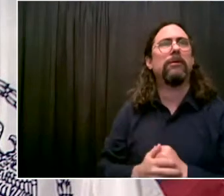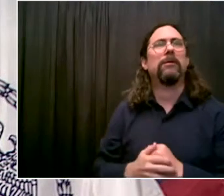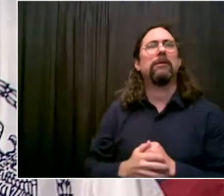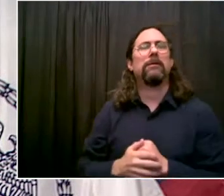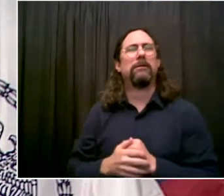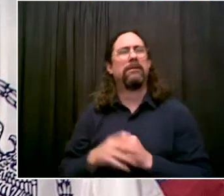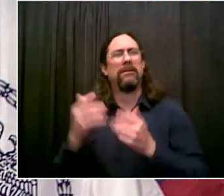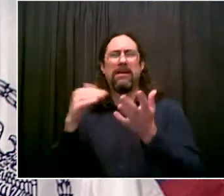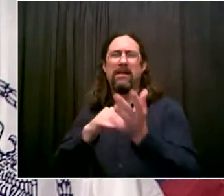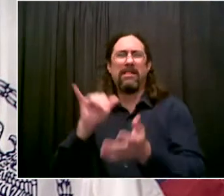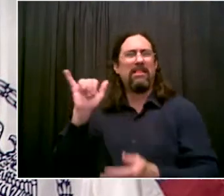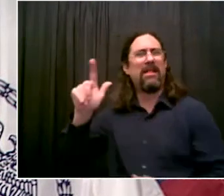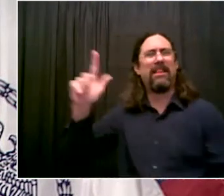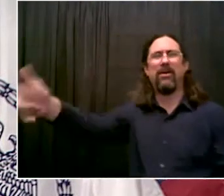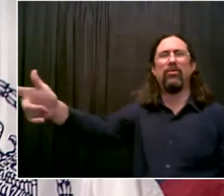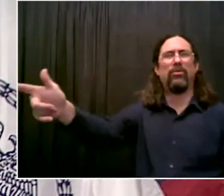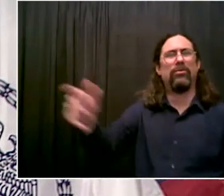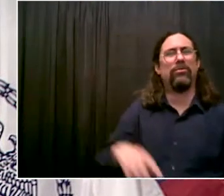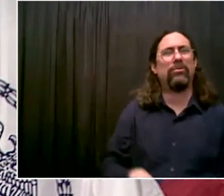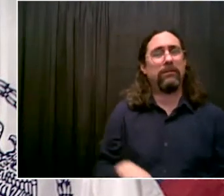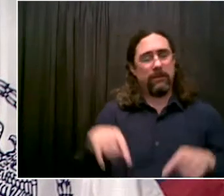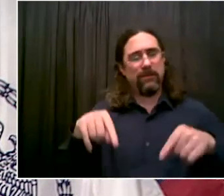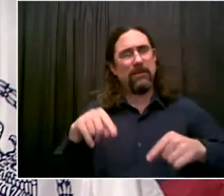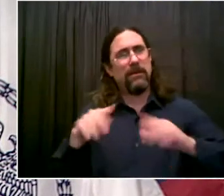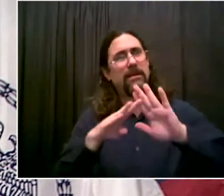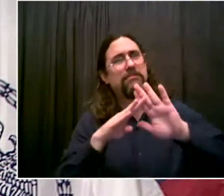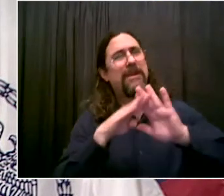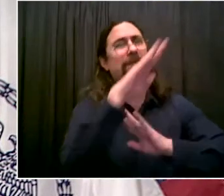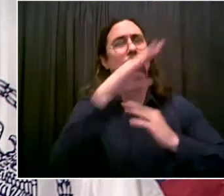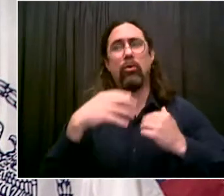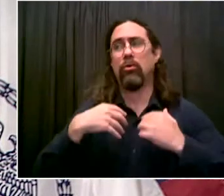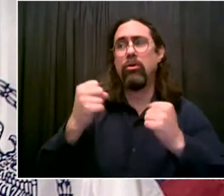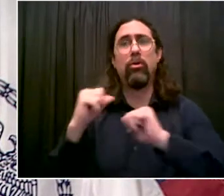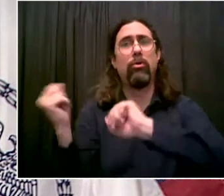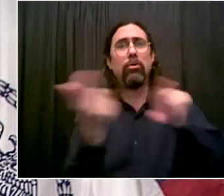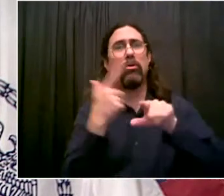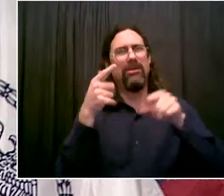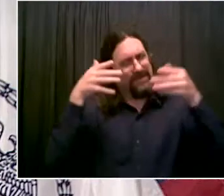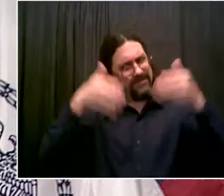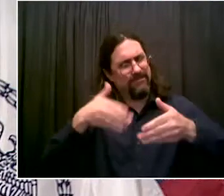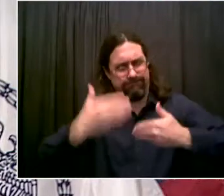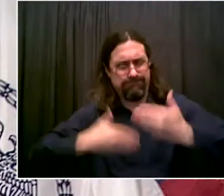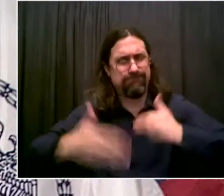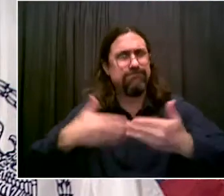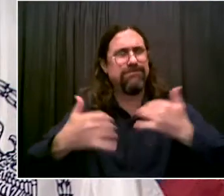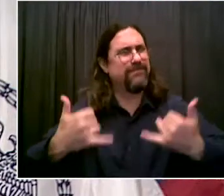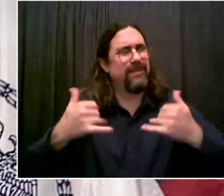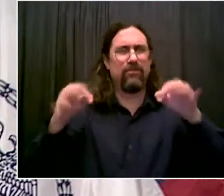OF THE TIME WITH A LOT OF MOMENTUM TO THE NEXT MOAYR. NEXT QUESTION GOES TO HENRY